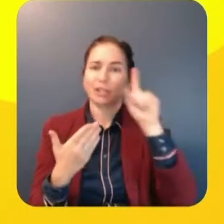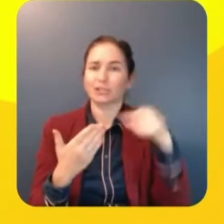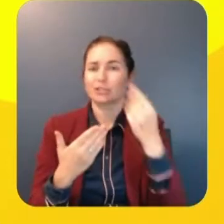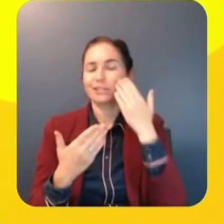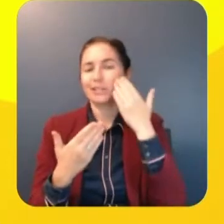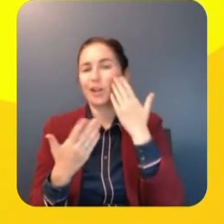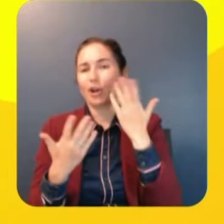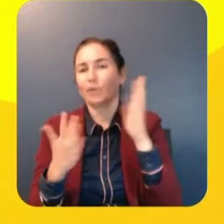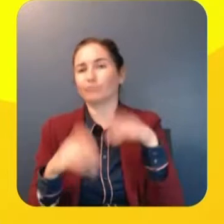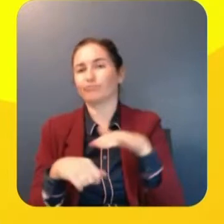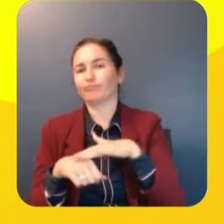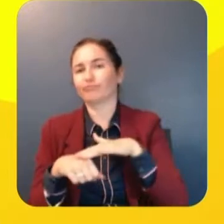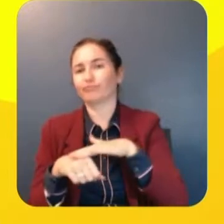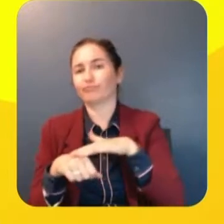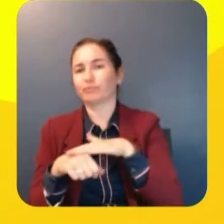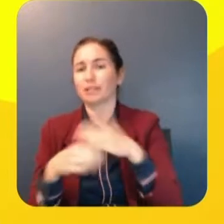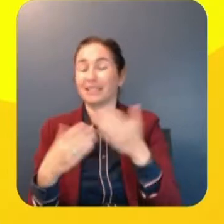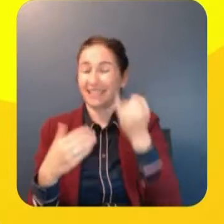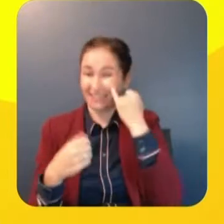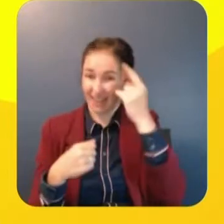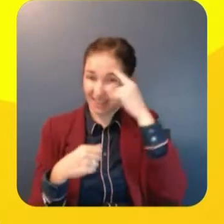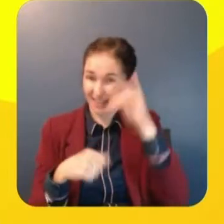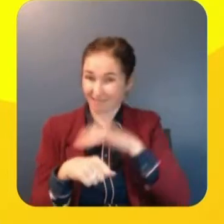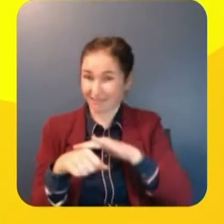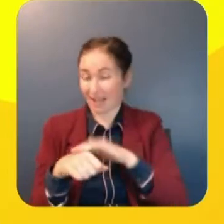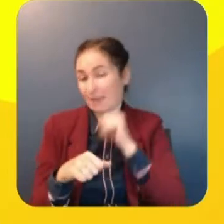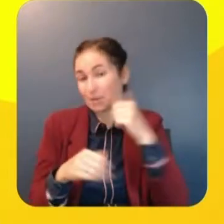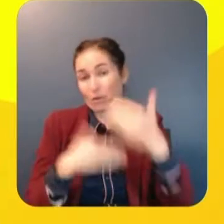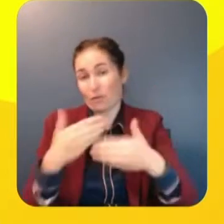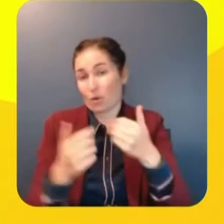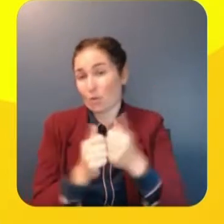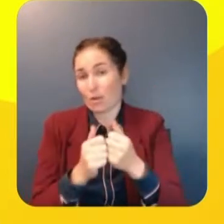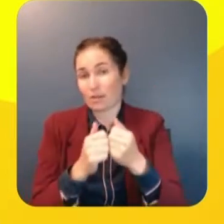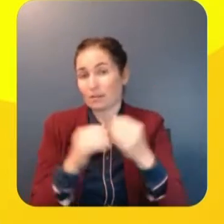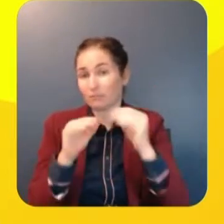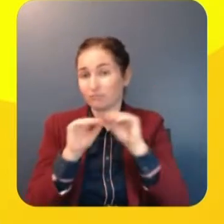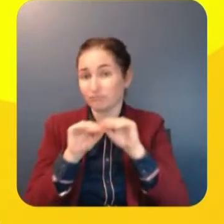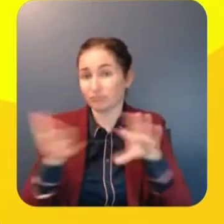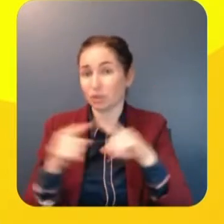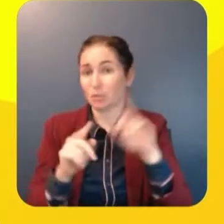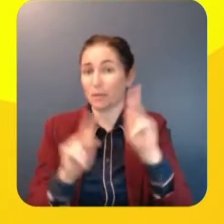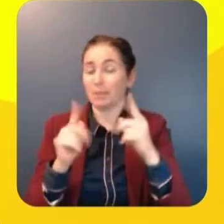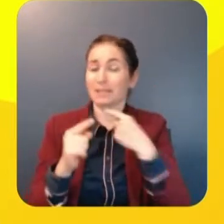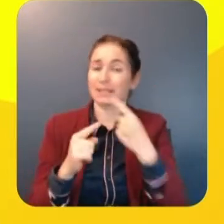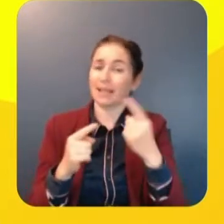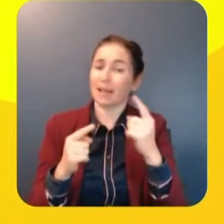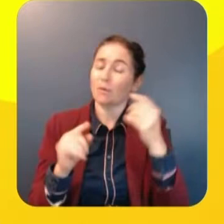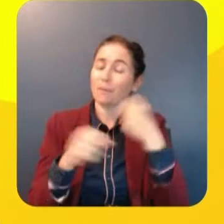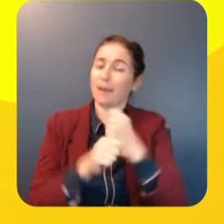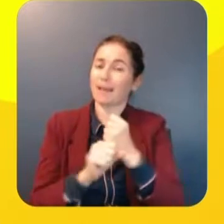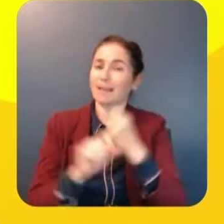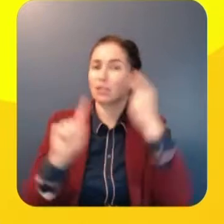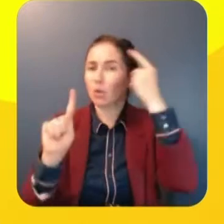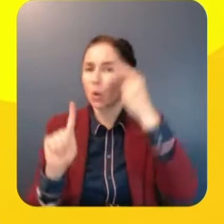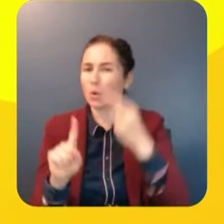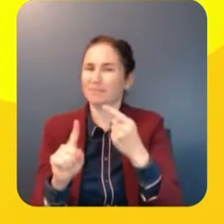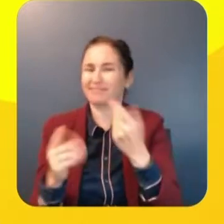If I think they're superficial, I'm not going forward with going out to the public saying we're making these bold goals because we're not. And I think having those conversations,